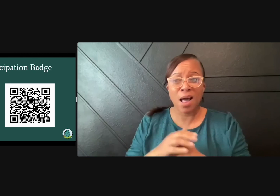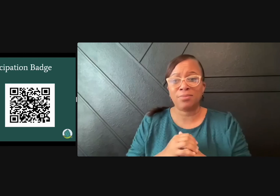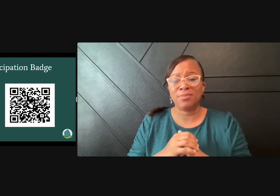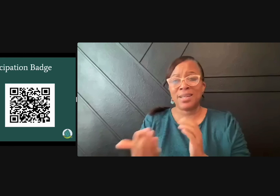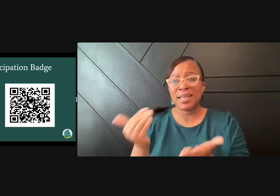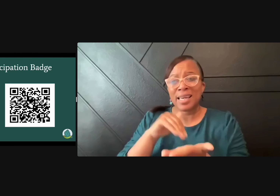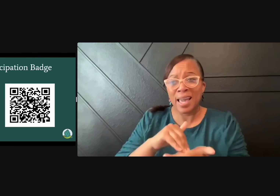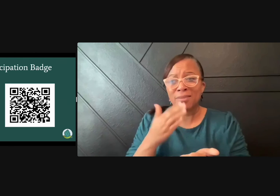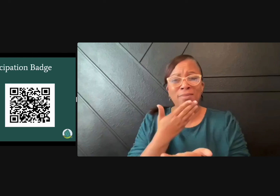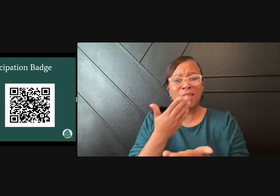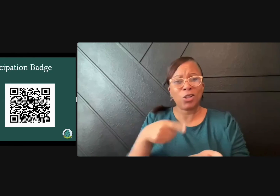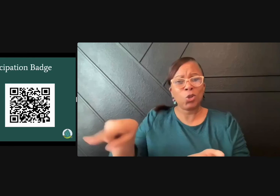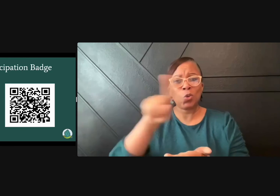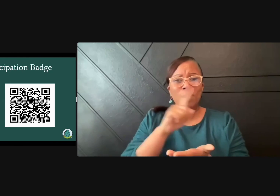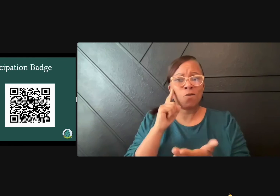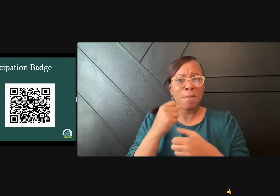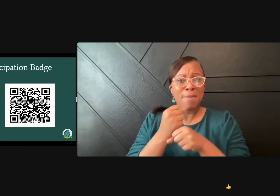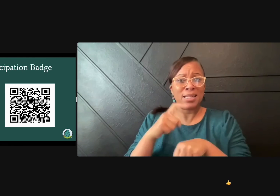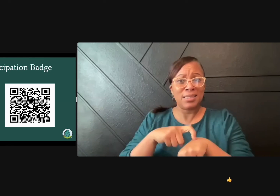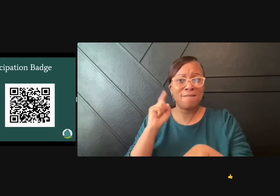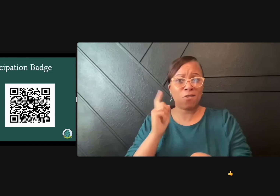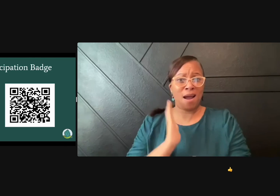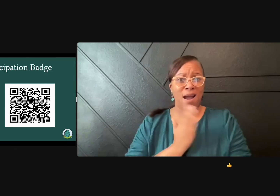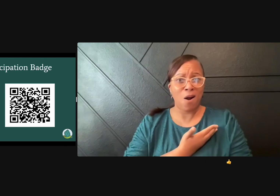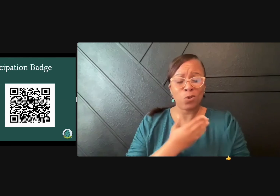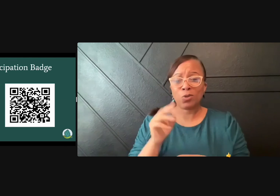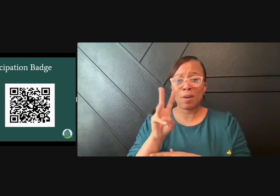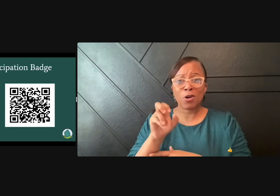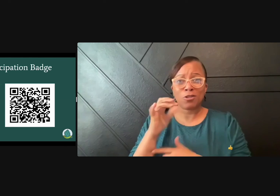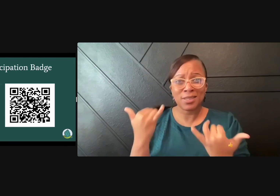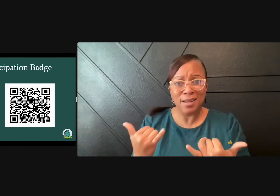So thank you so much for making the time for us, for being at this webinar today.